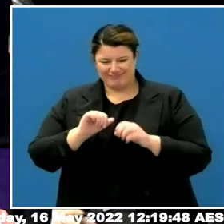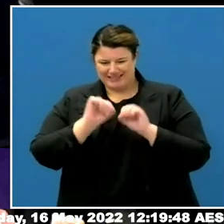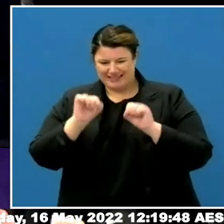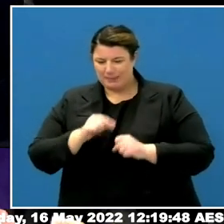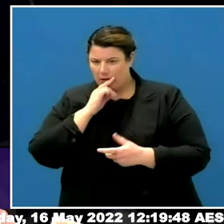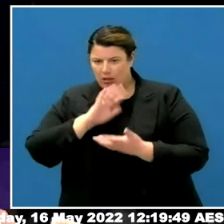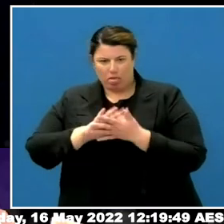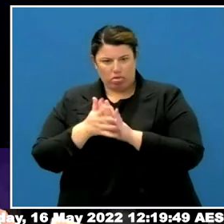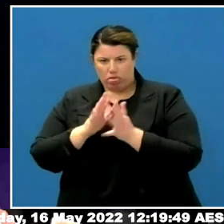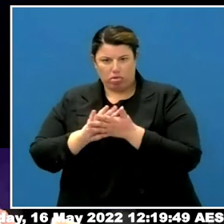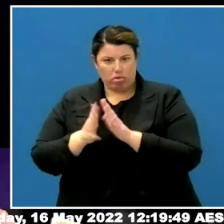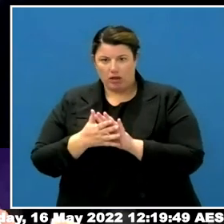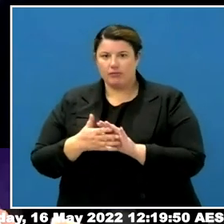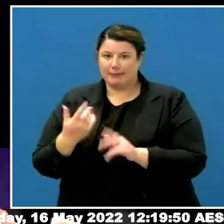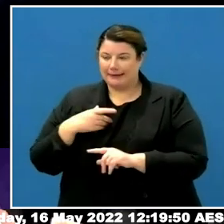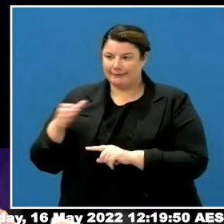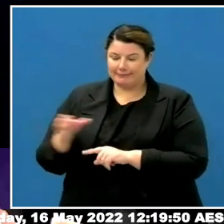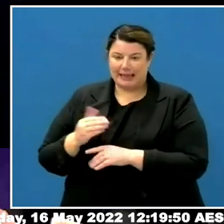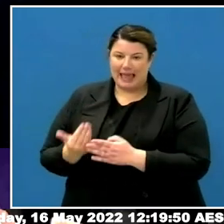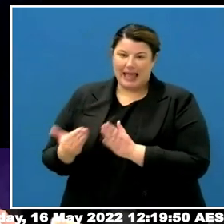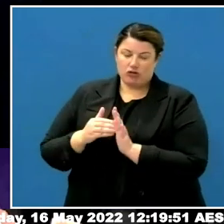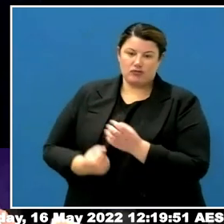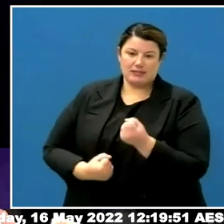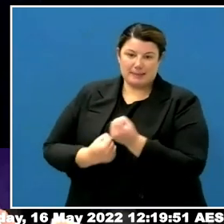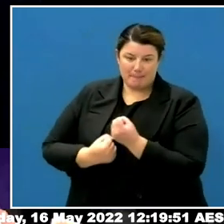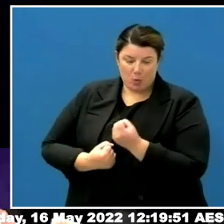And then they refer to how much funding is left for Jason: